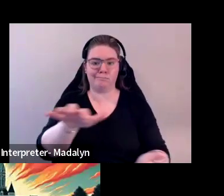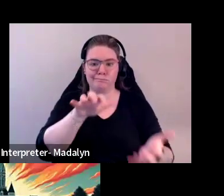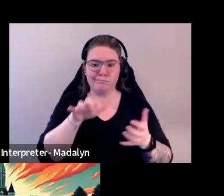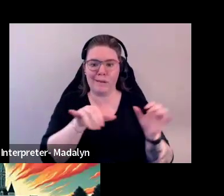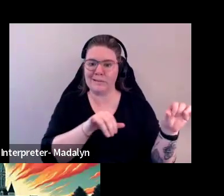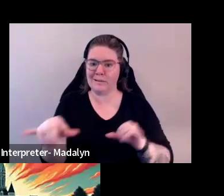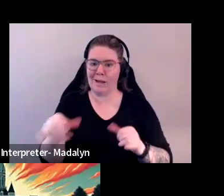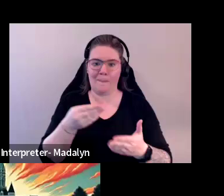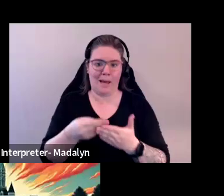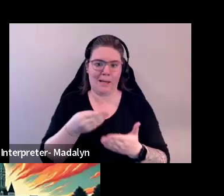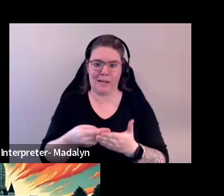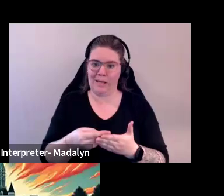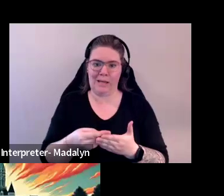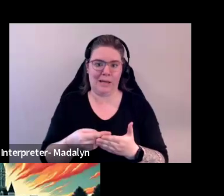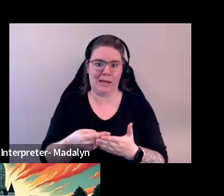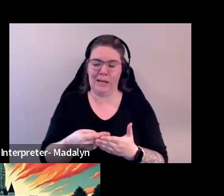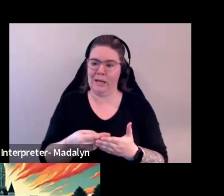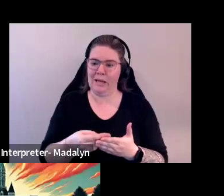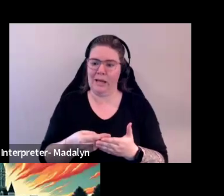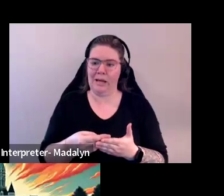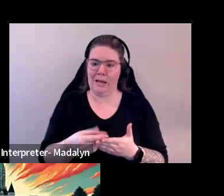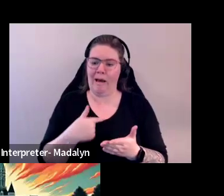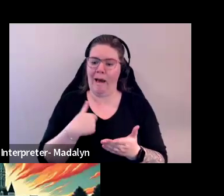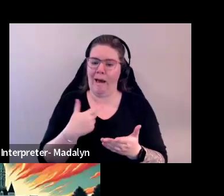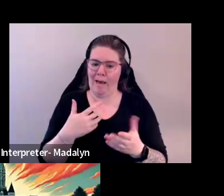Don Posh: and they get, you know I've made the example that